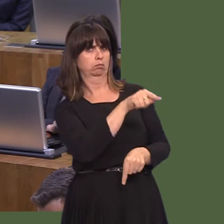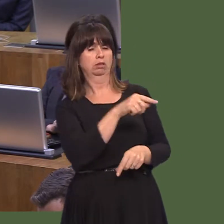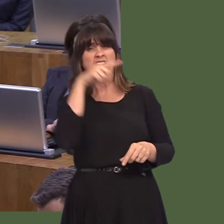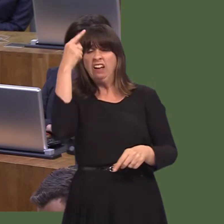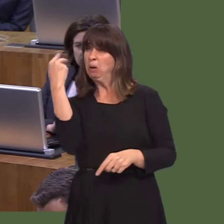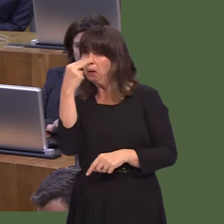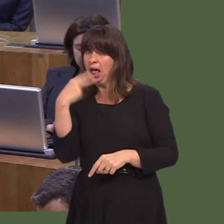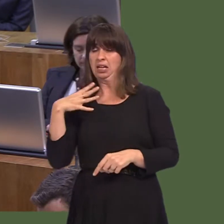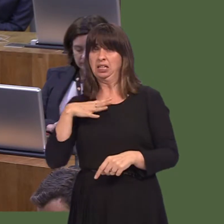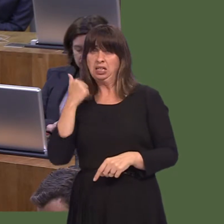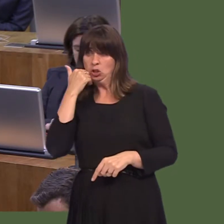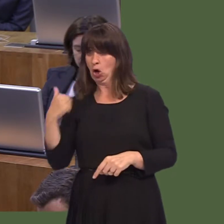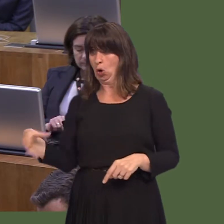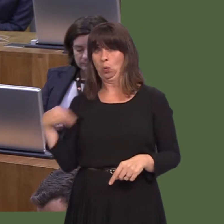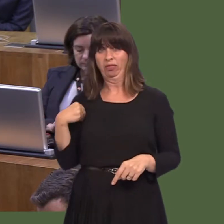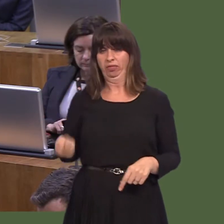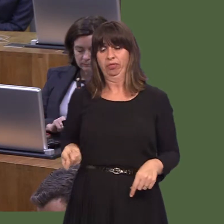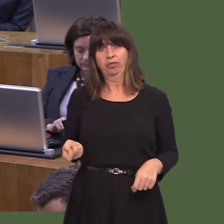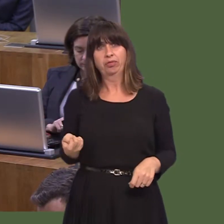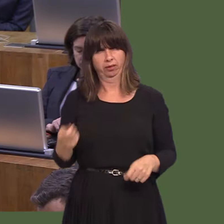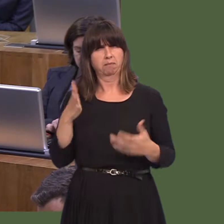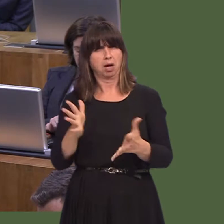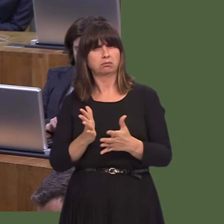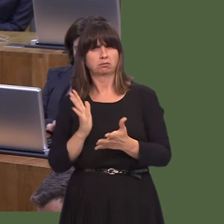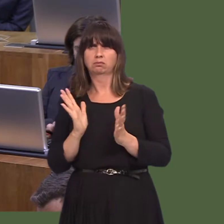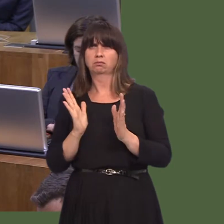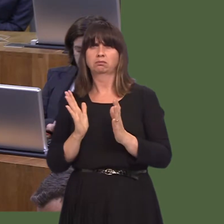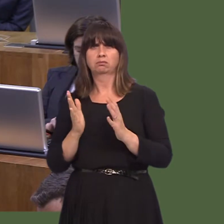dog, for example, they're able to access bus services, train services, and any other service.